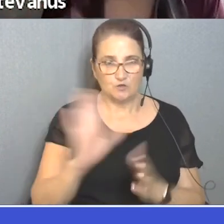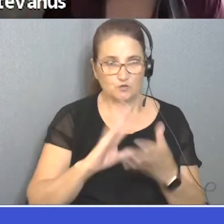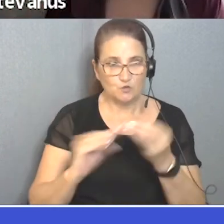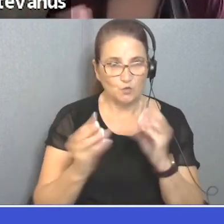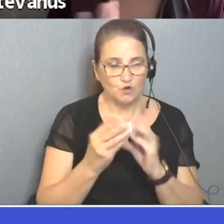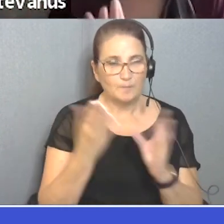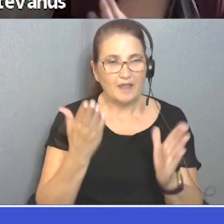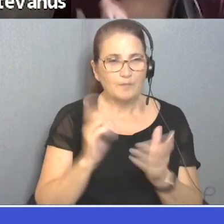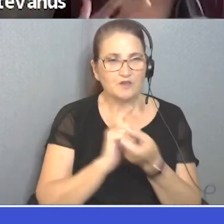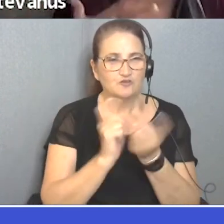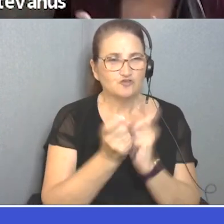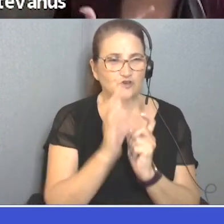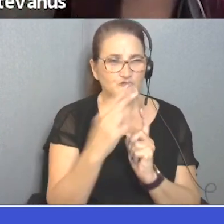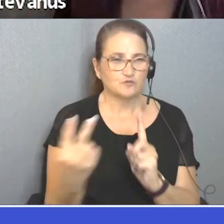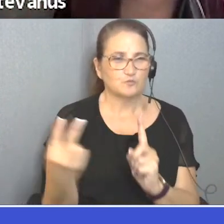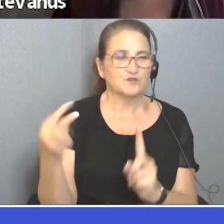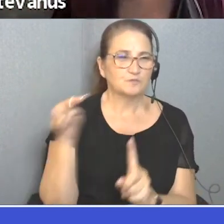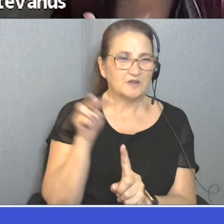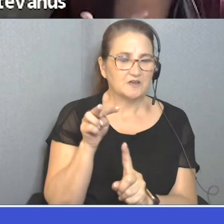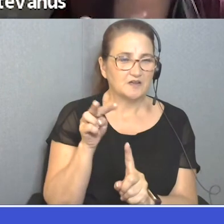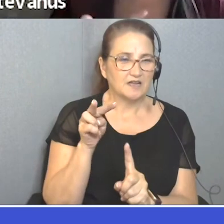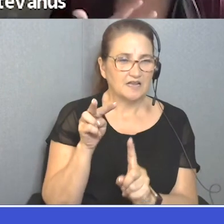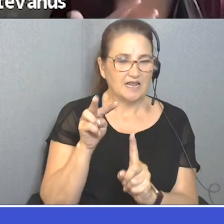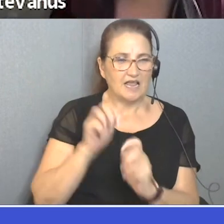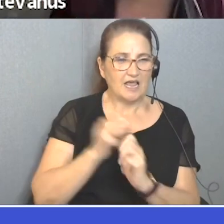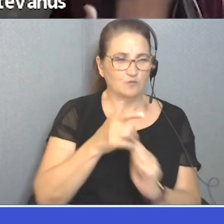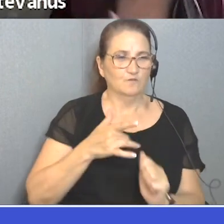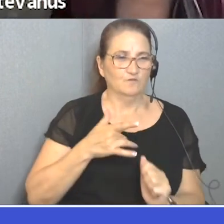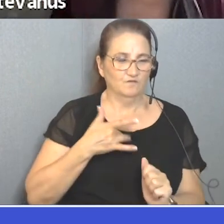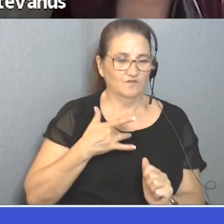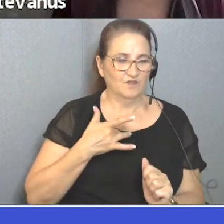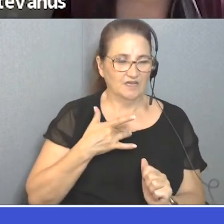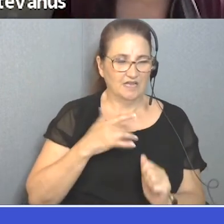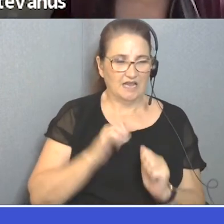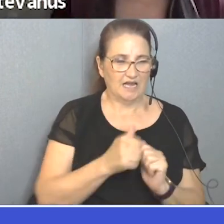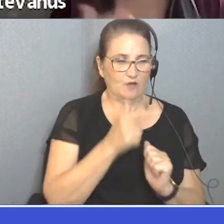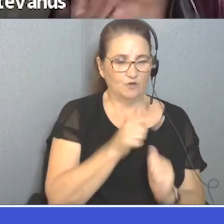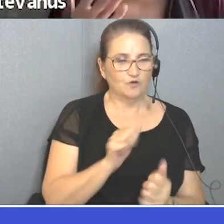experiential firsthand anecdotes and stories from people might change your